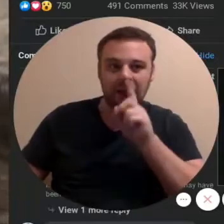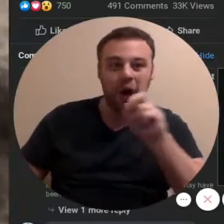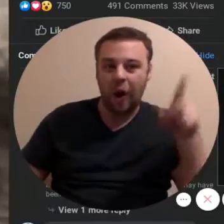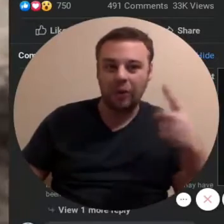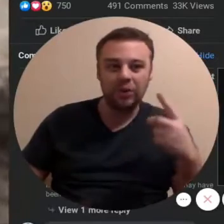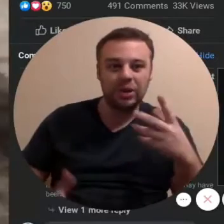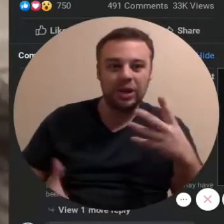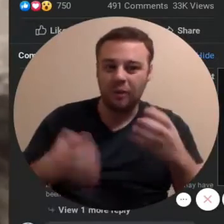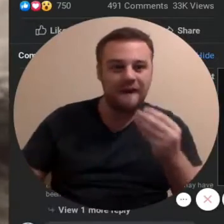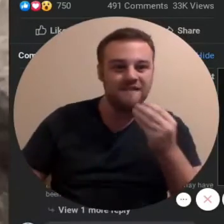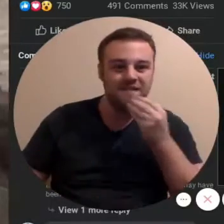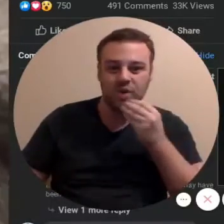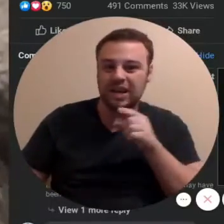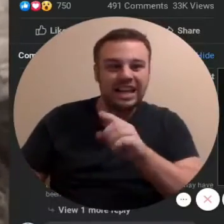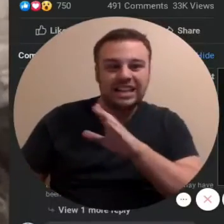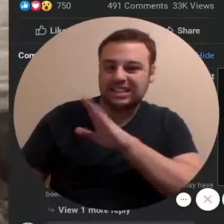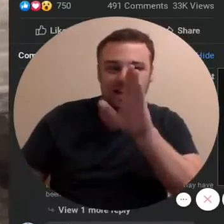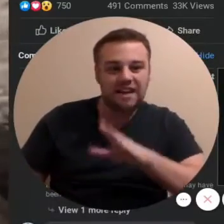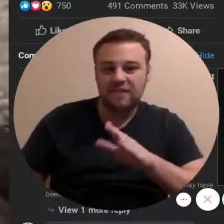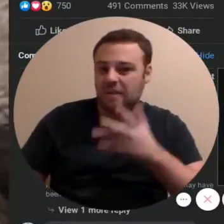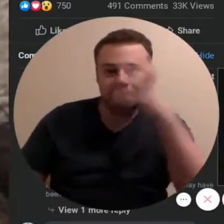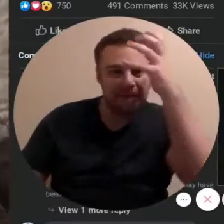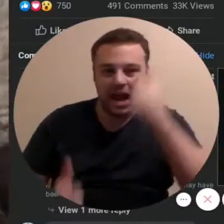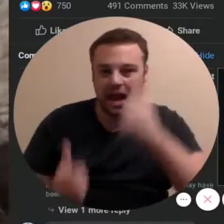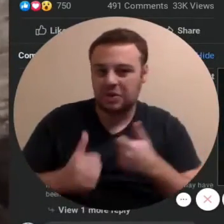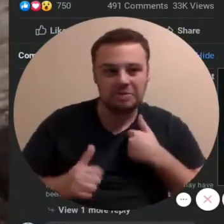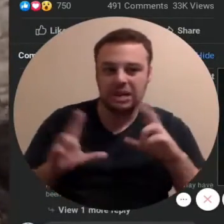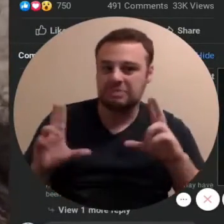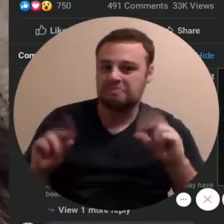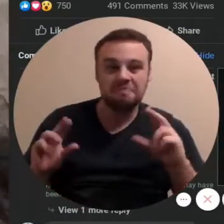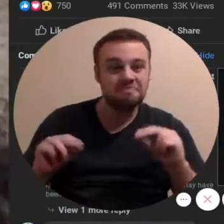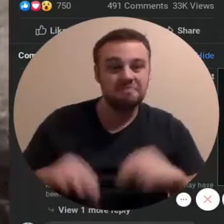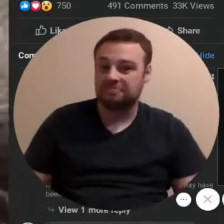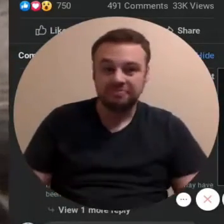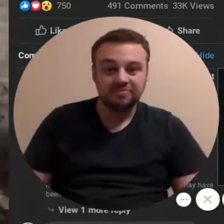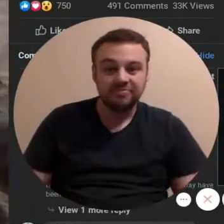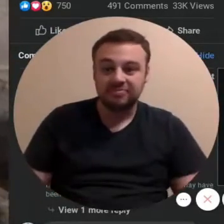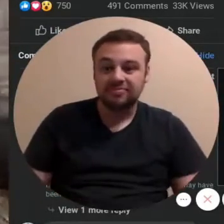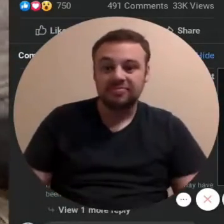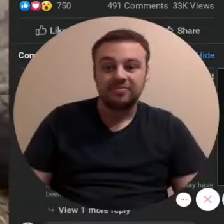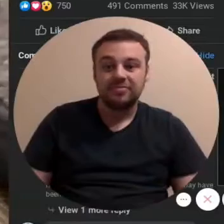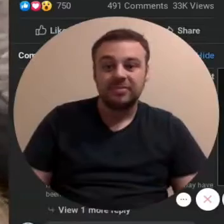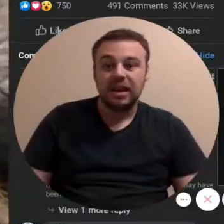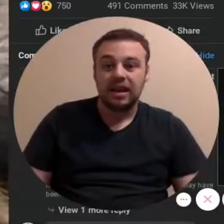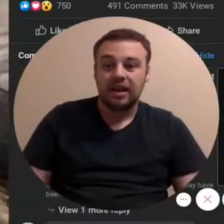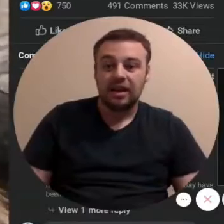I haven't had to take anything away, or move his enrichment or anything-which is what I think gets him upset sometimes.